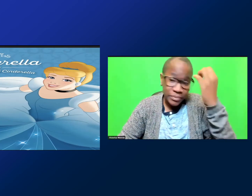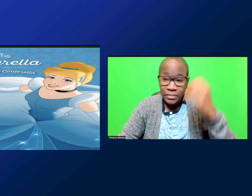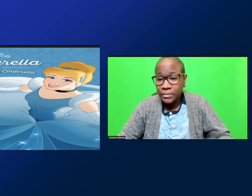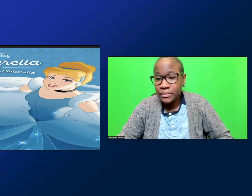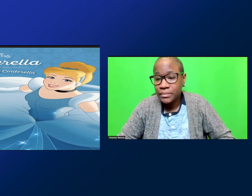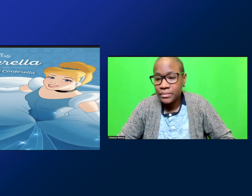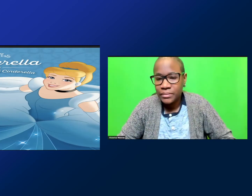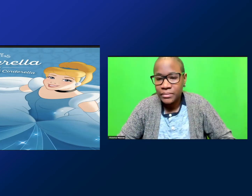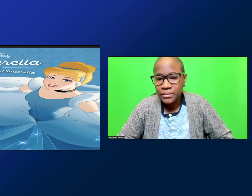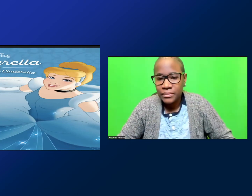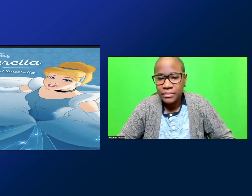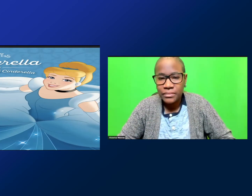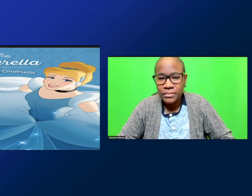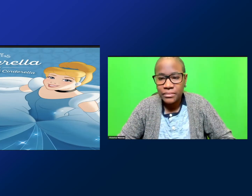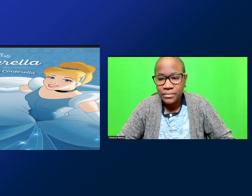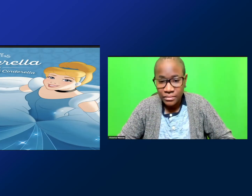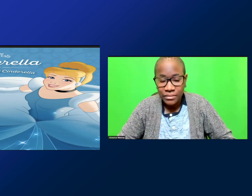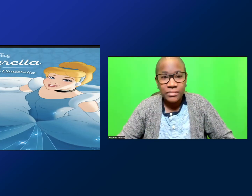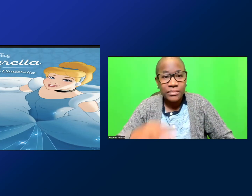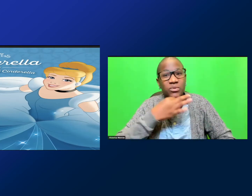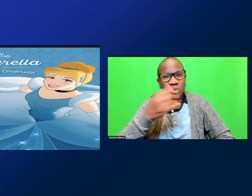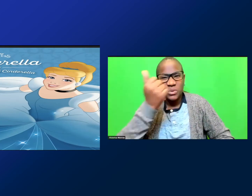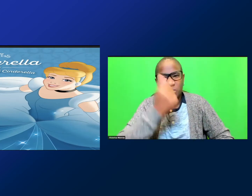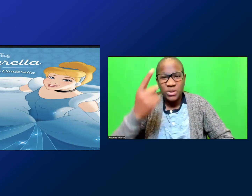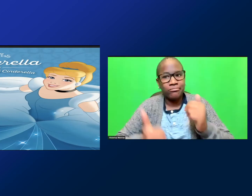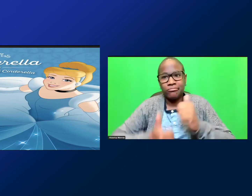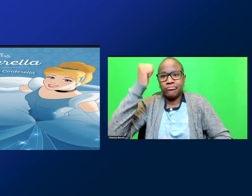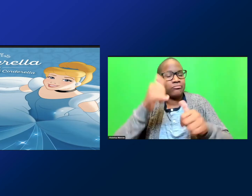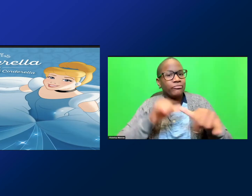complex that we see with the damsel in distress storyline a beauty and a beast is another one